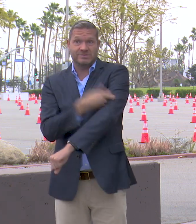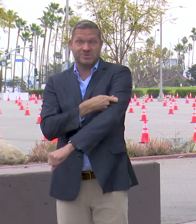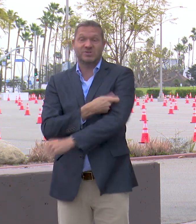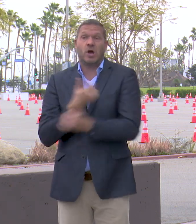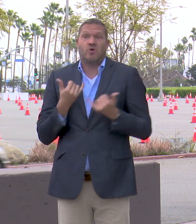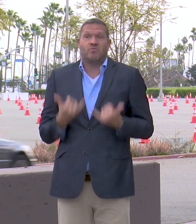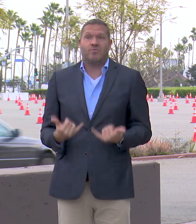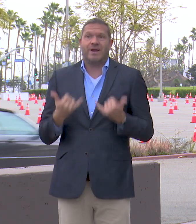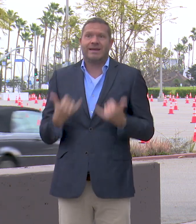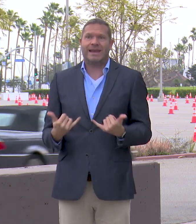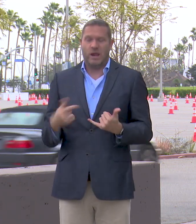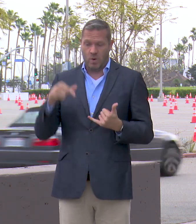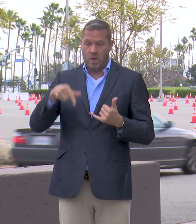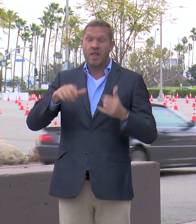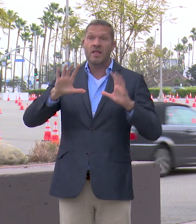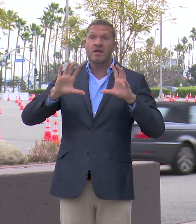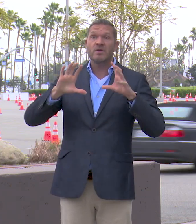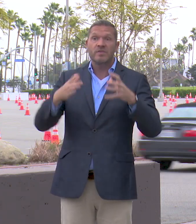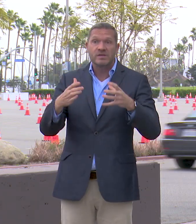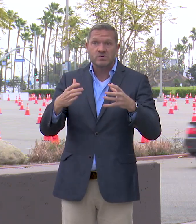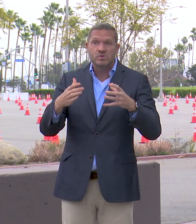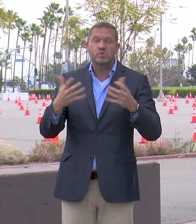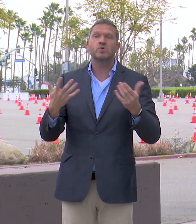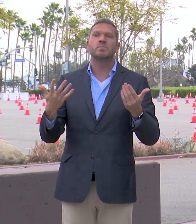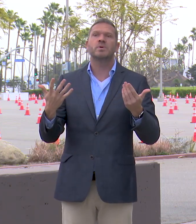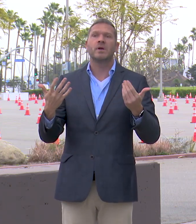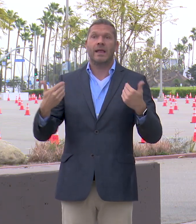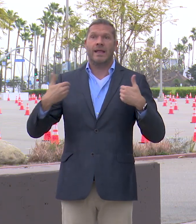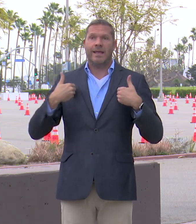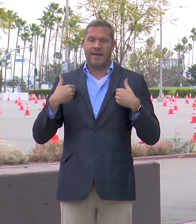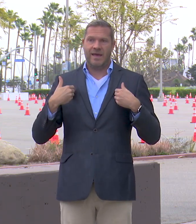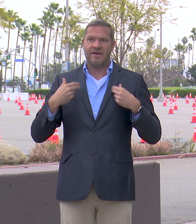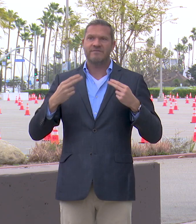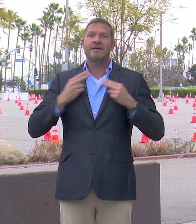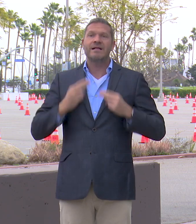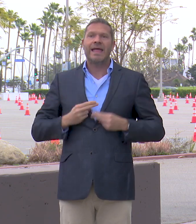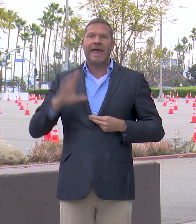And this is a group of course that consists of our healthcare workers, hospital workers,